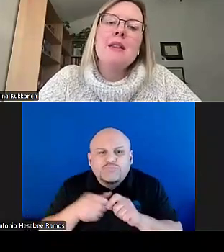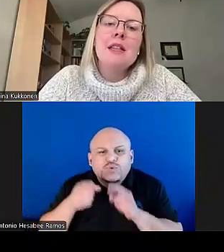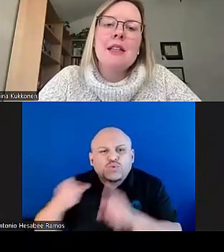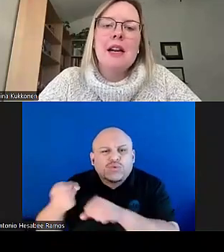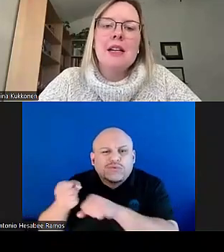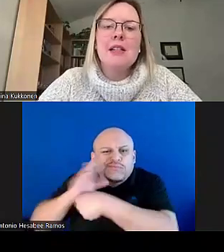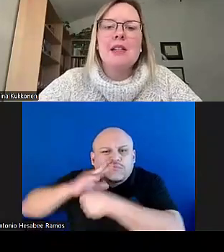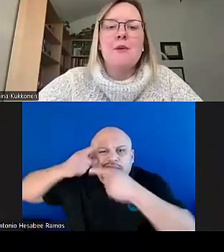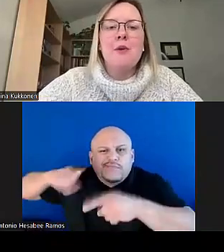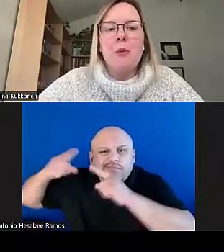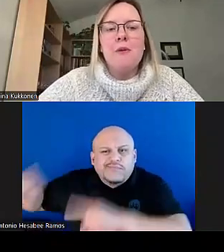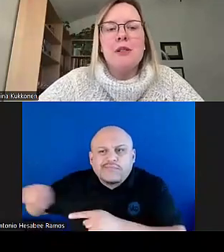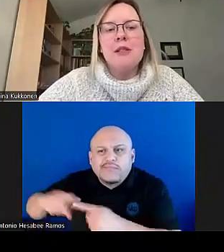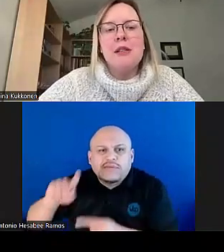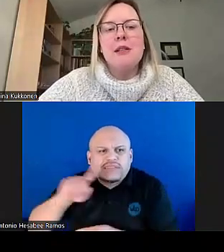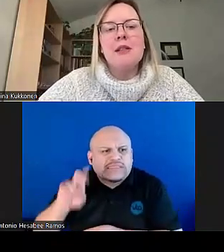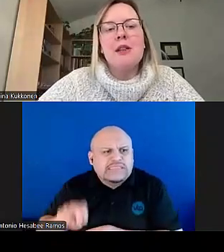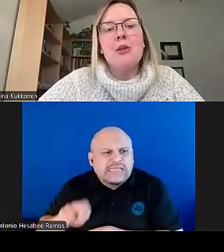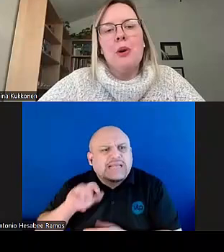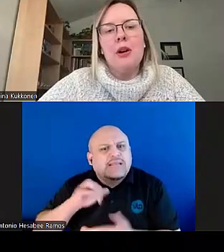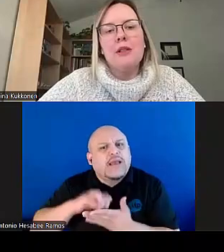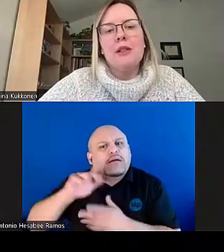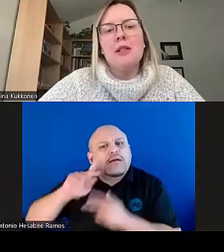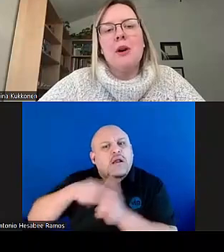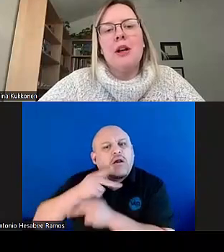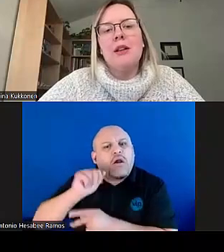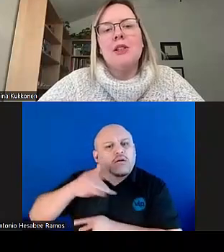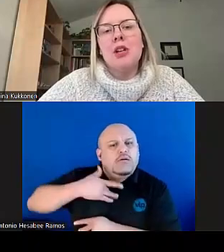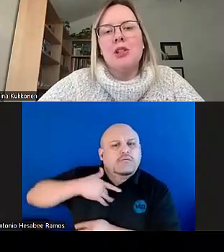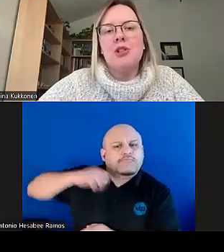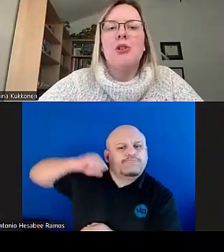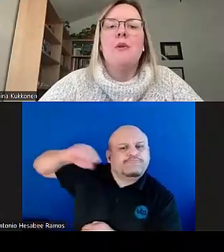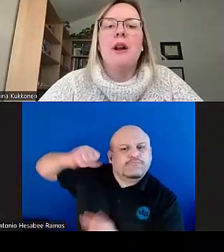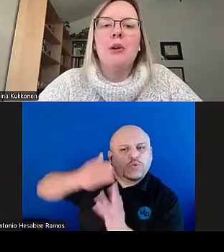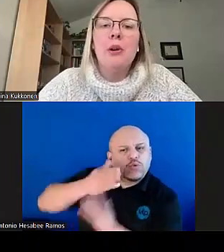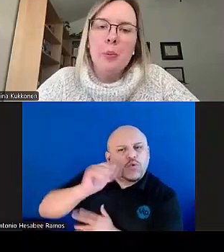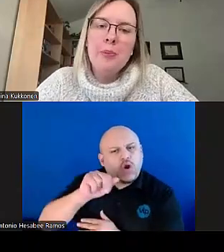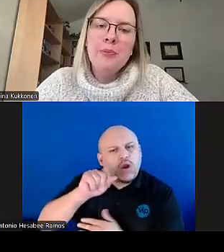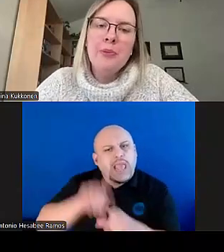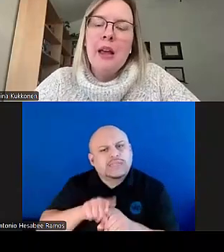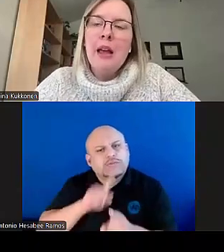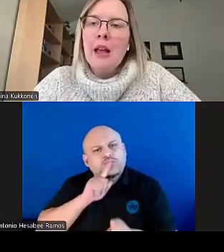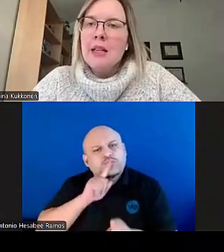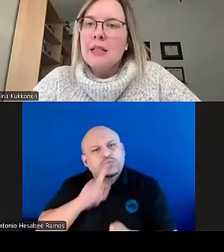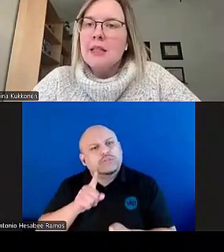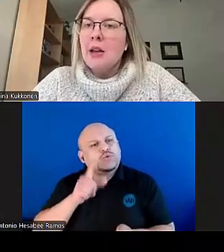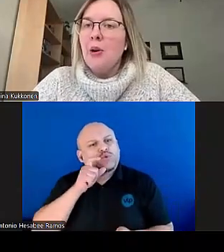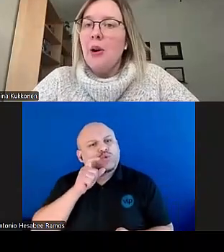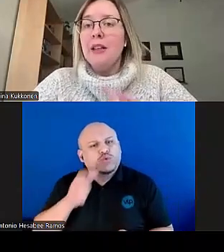The zines acted as a form of resistance through art as well as a gesture of radical hope. So at